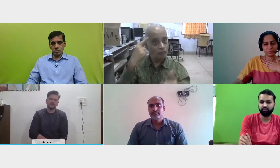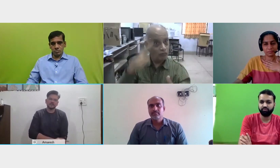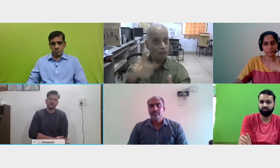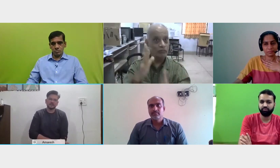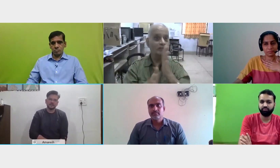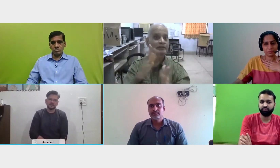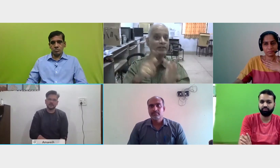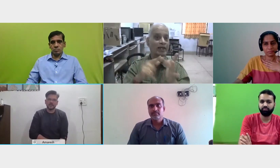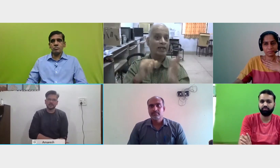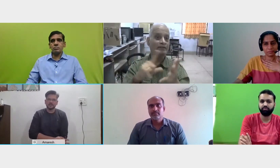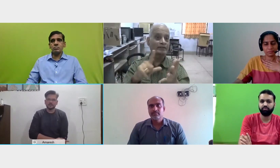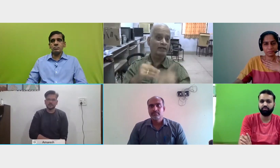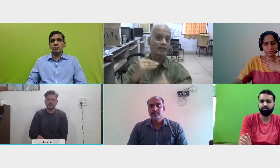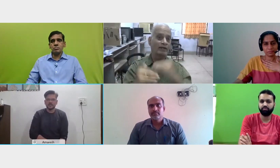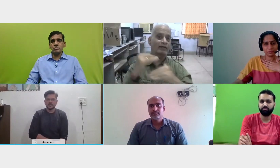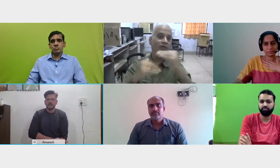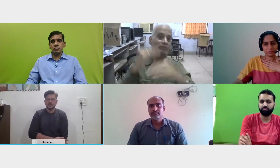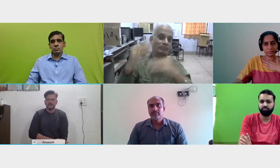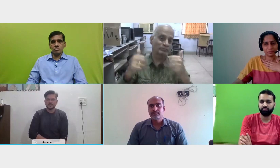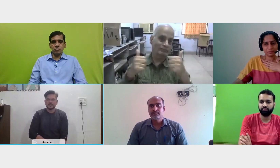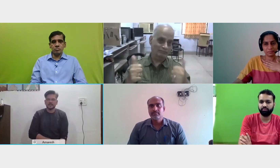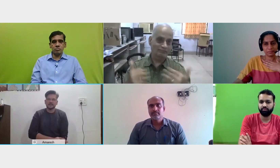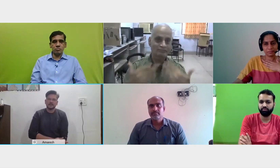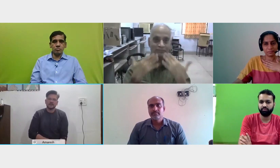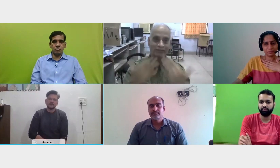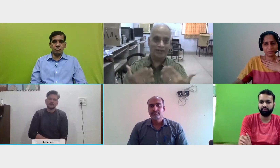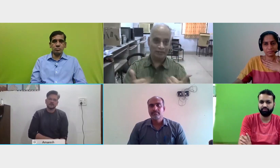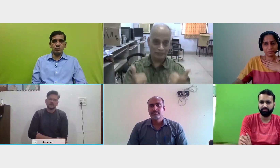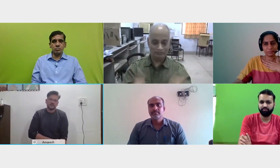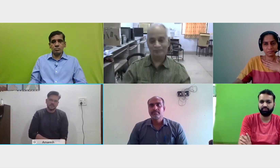in India ISLRTC different NGOs and lets sign and all these companies have started so I